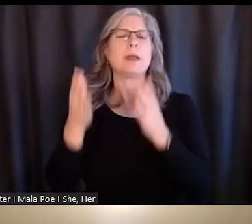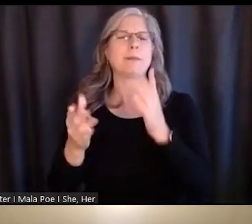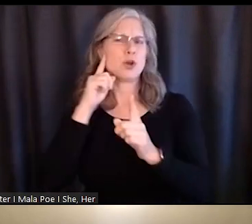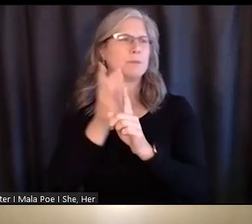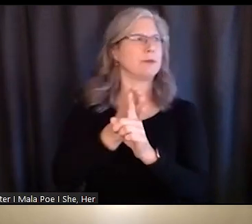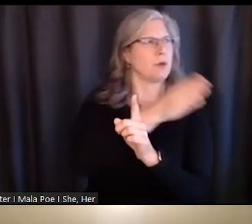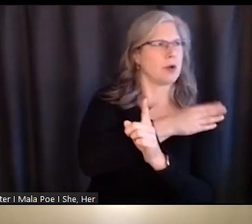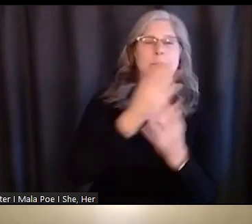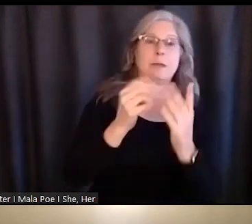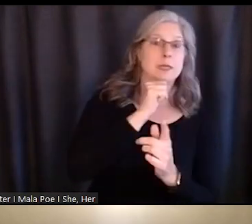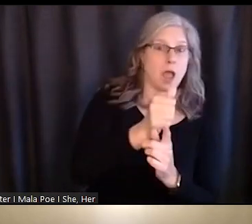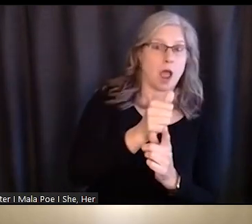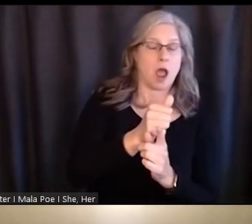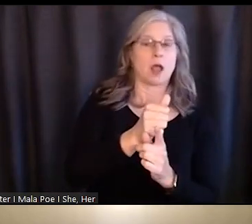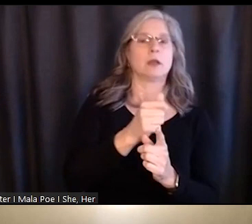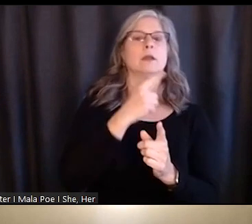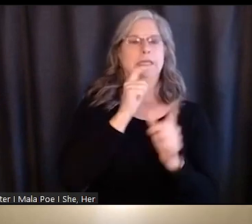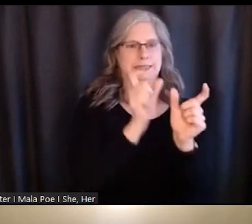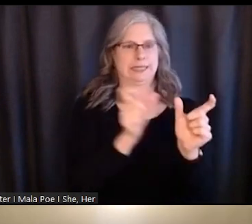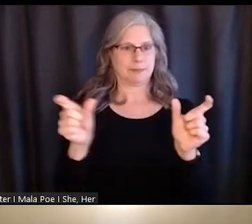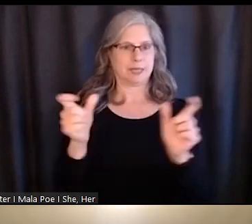successfully segmented a minute previously.